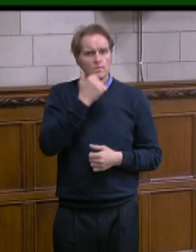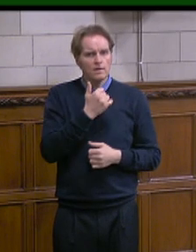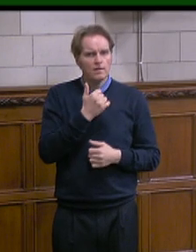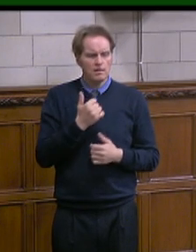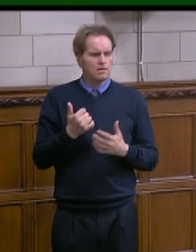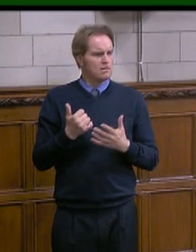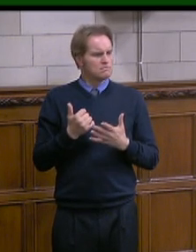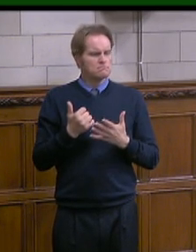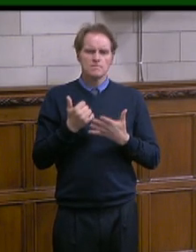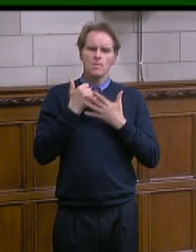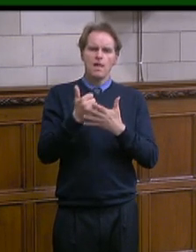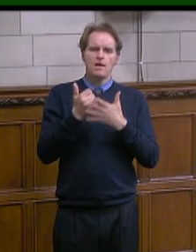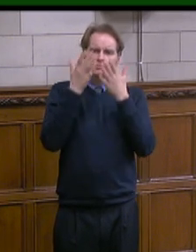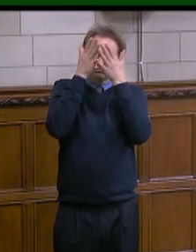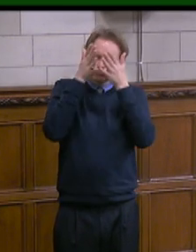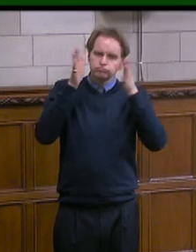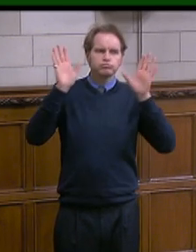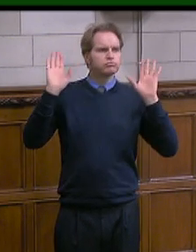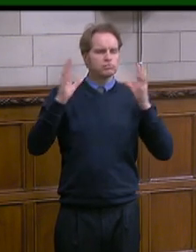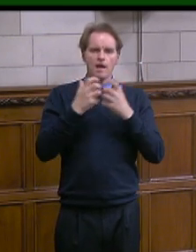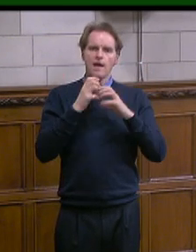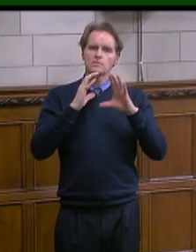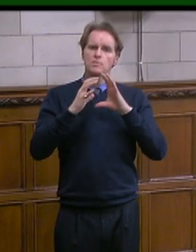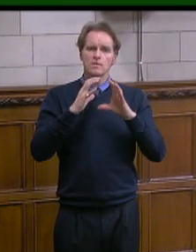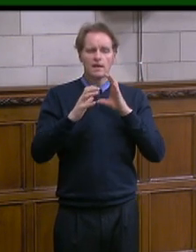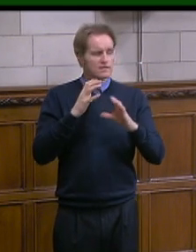us and open us up to being able to communicate with so many more people.